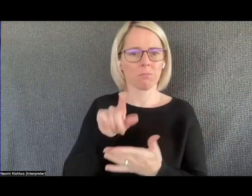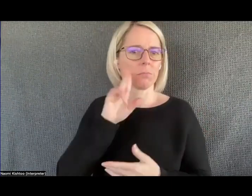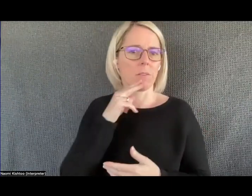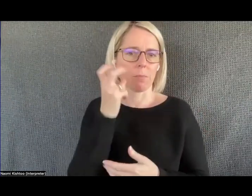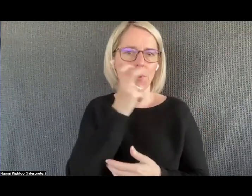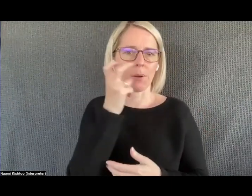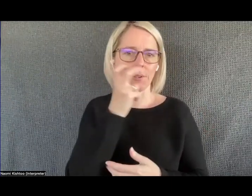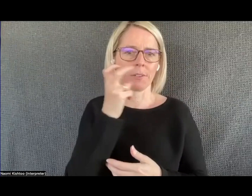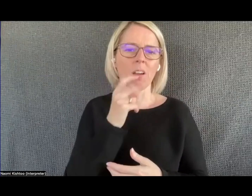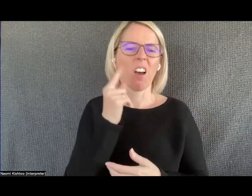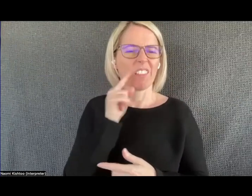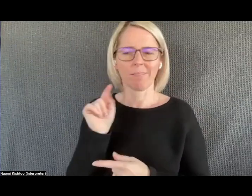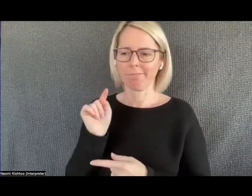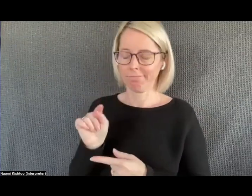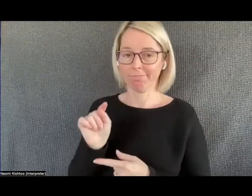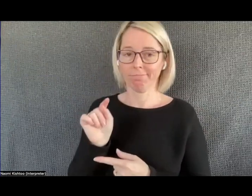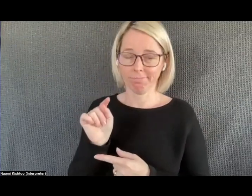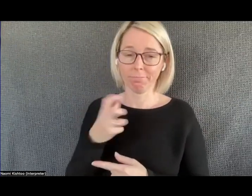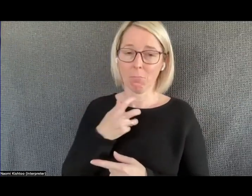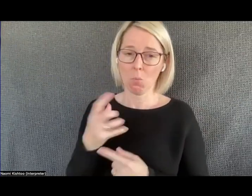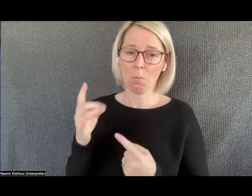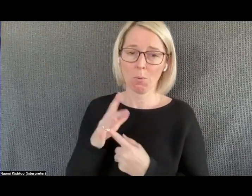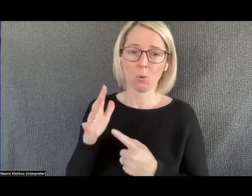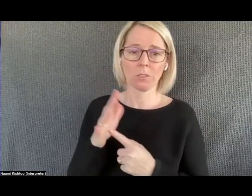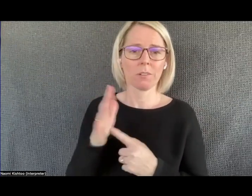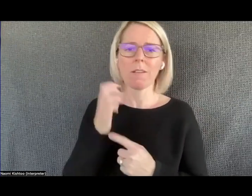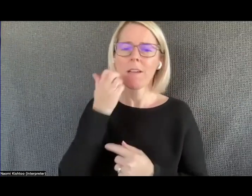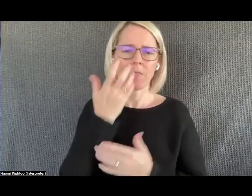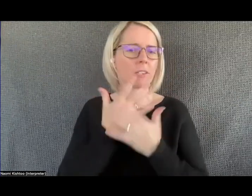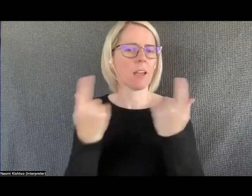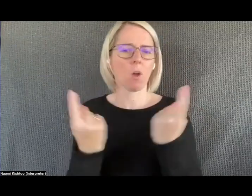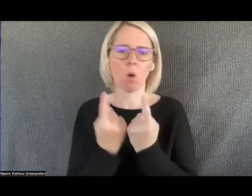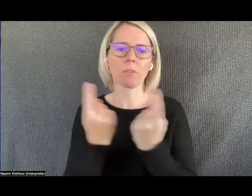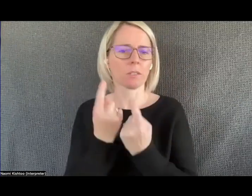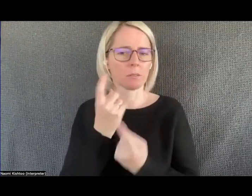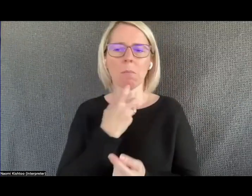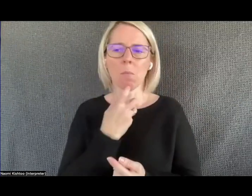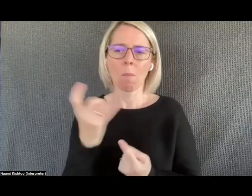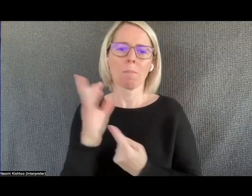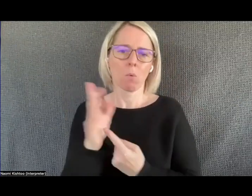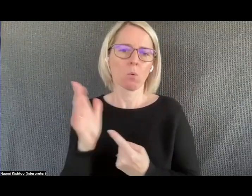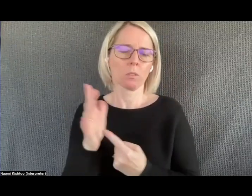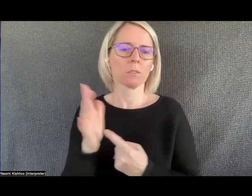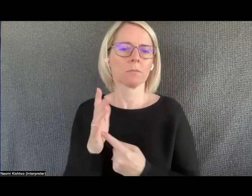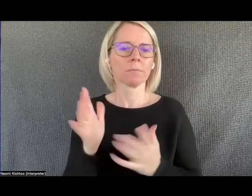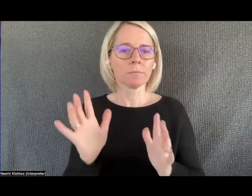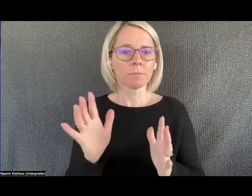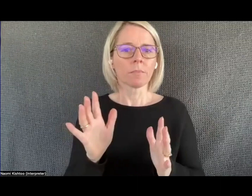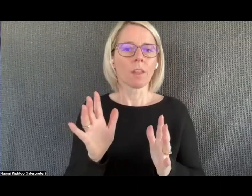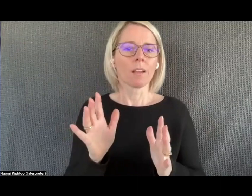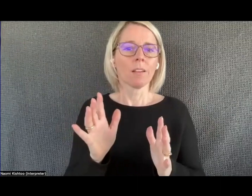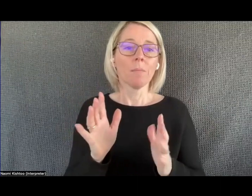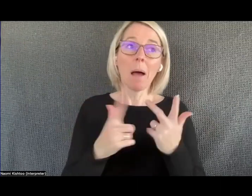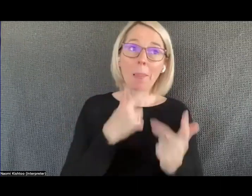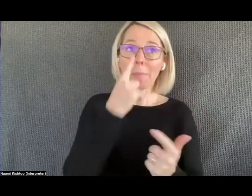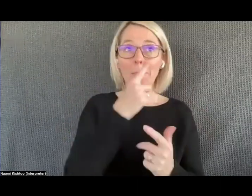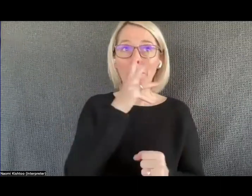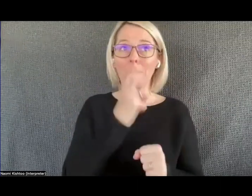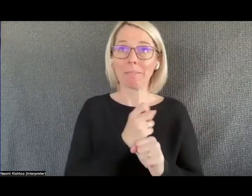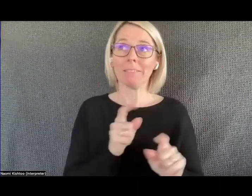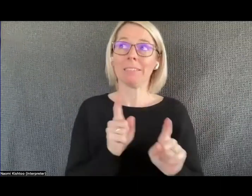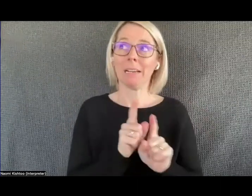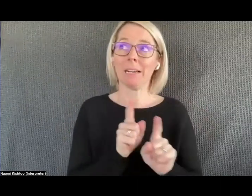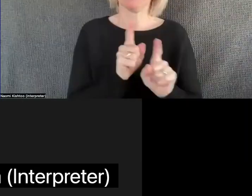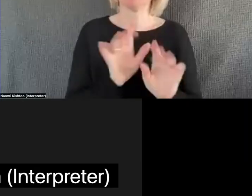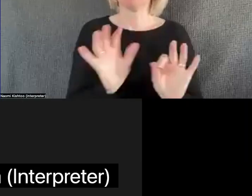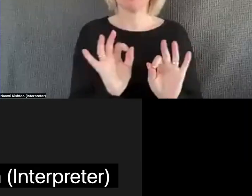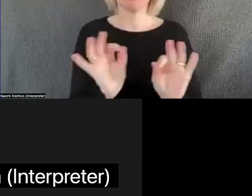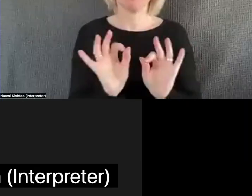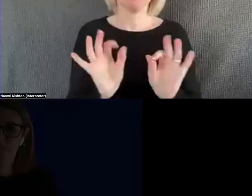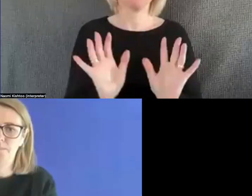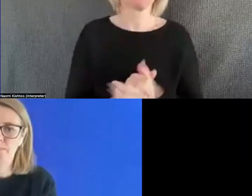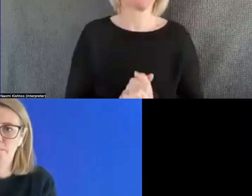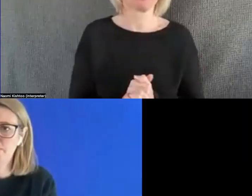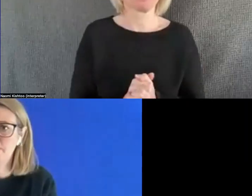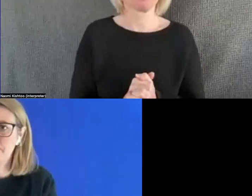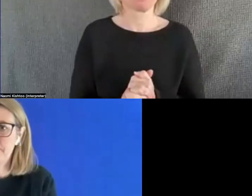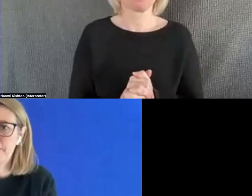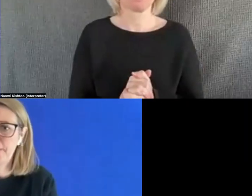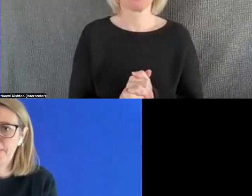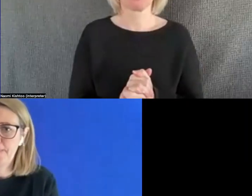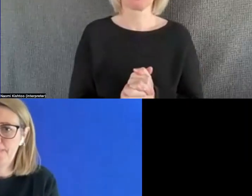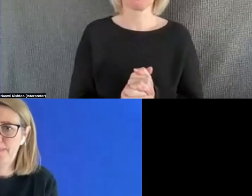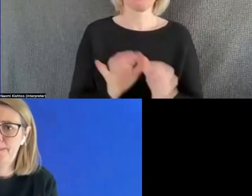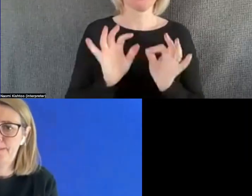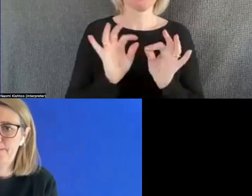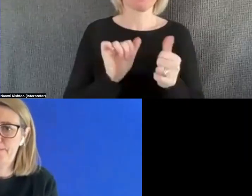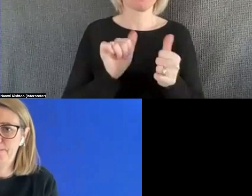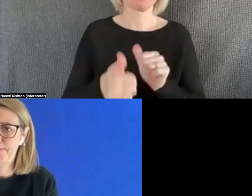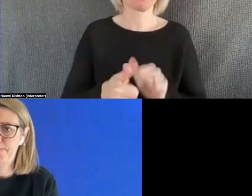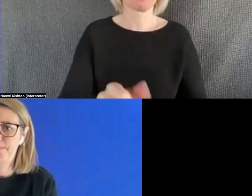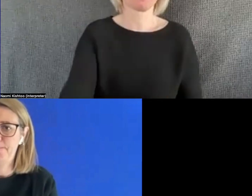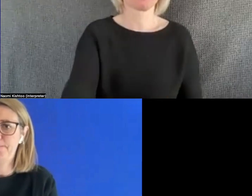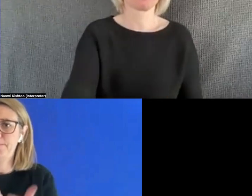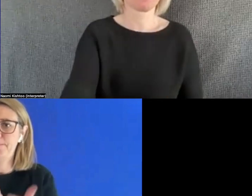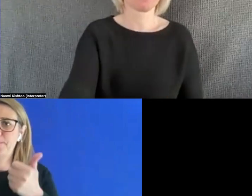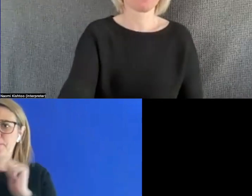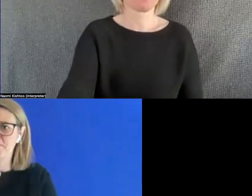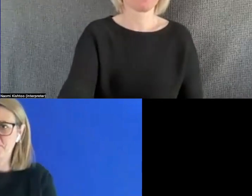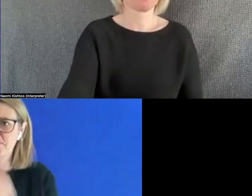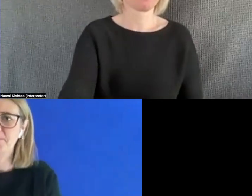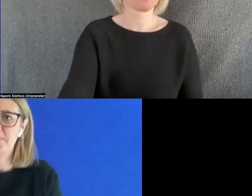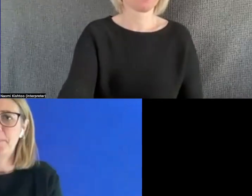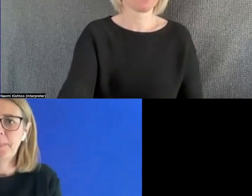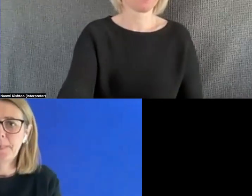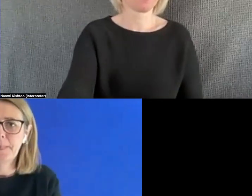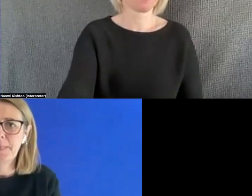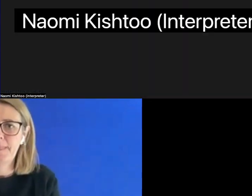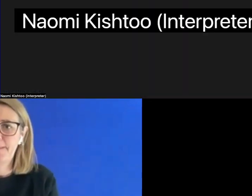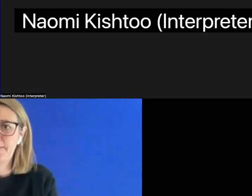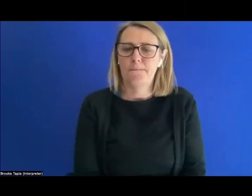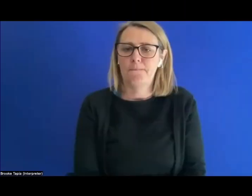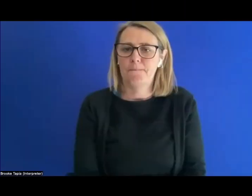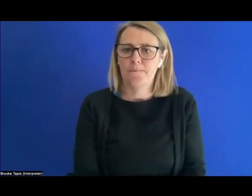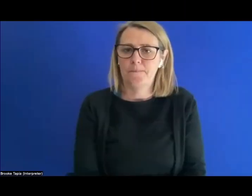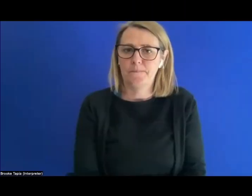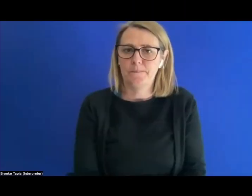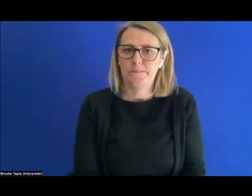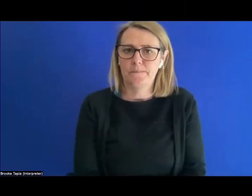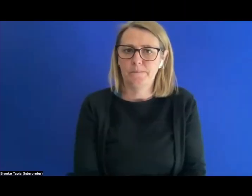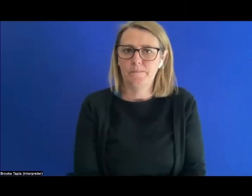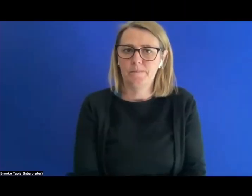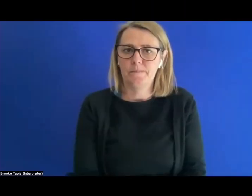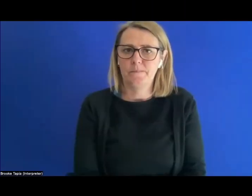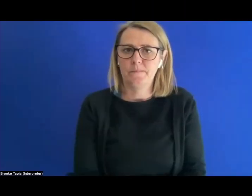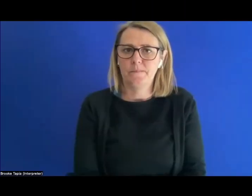I’m all for go straight to the everyday objects, but not everybody holds that opinion.